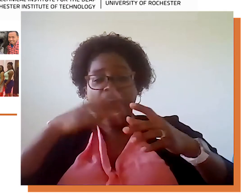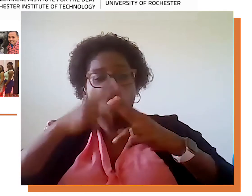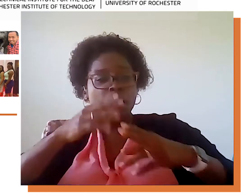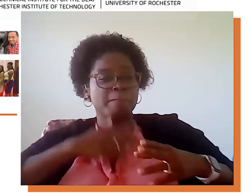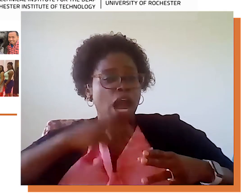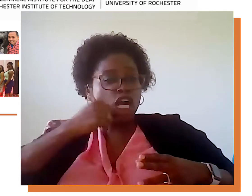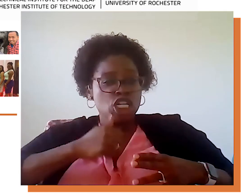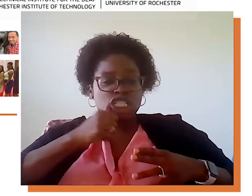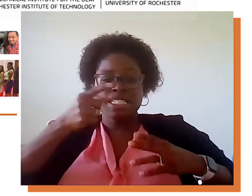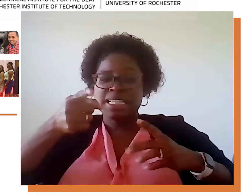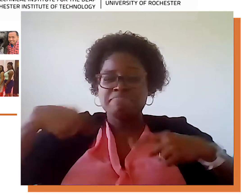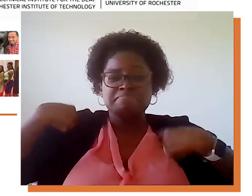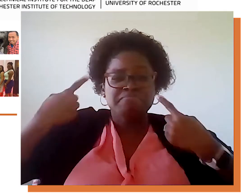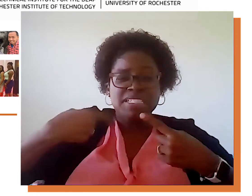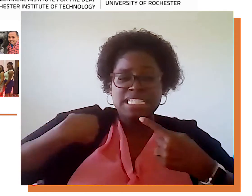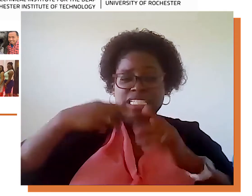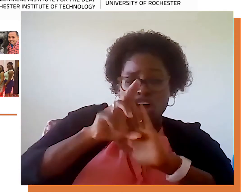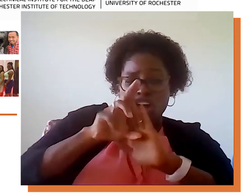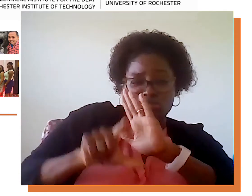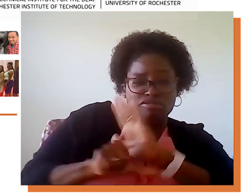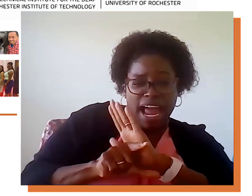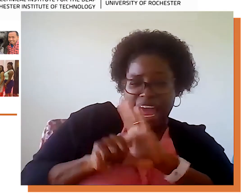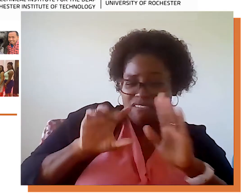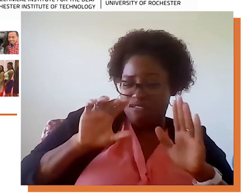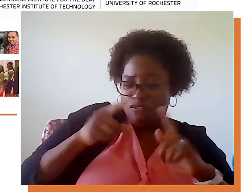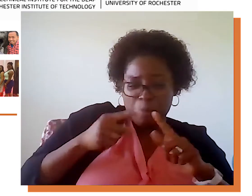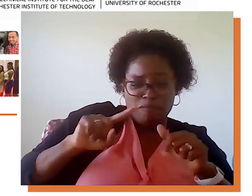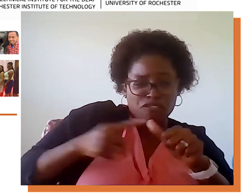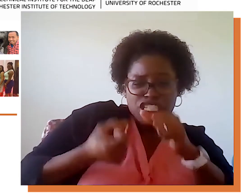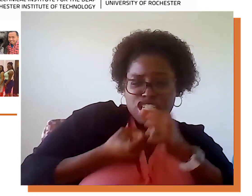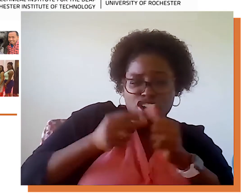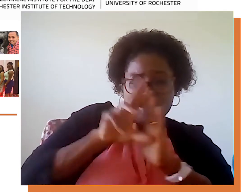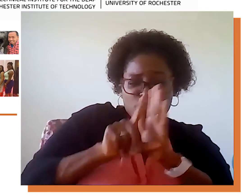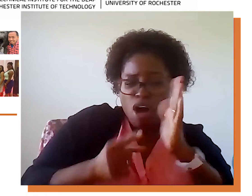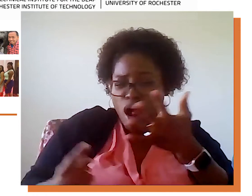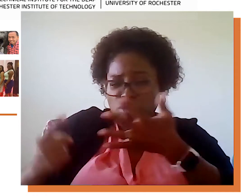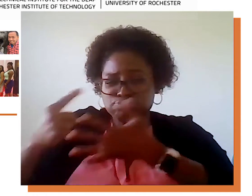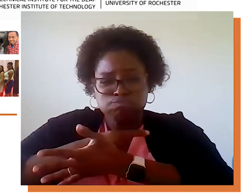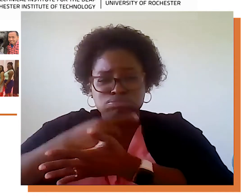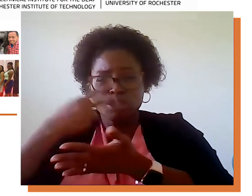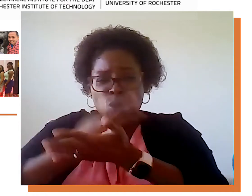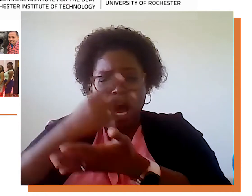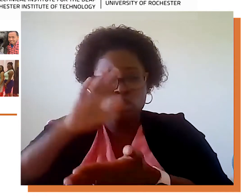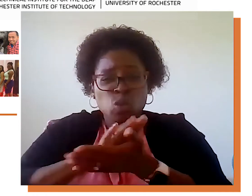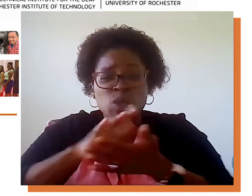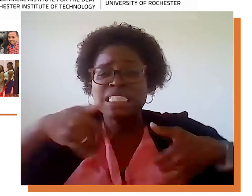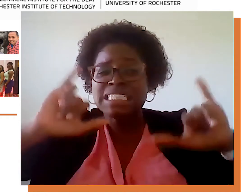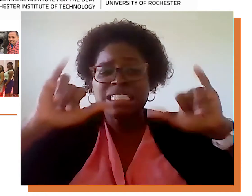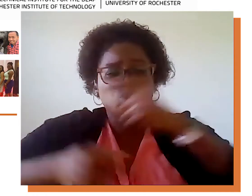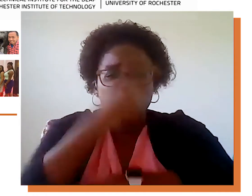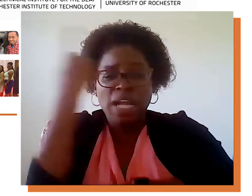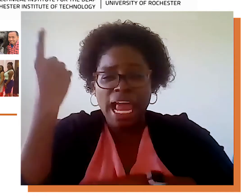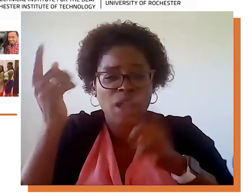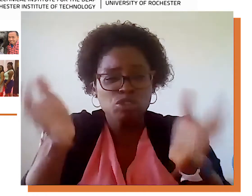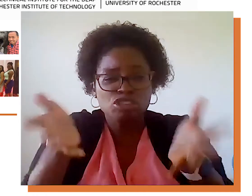My girls have been with me from undergraduate time right up to today. We are still close today.